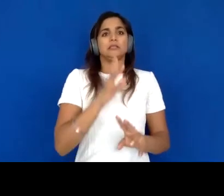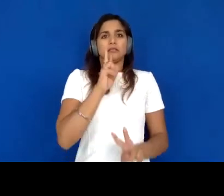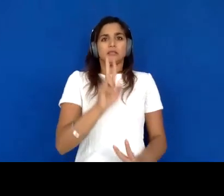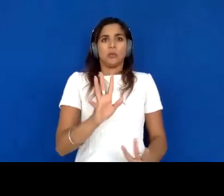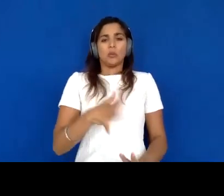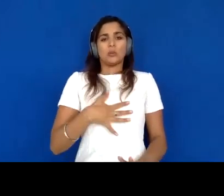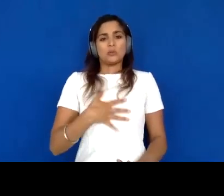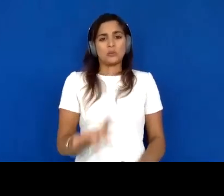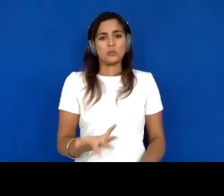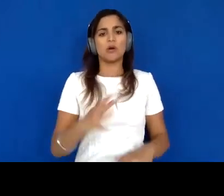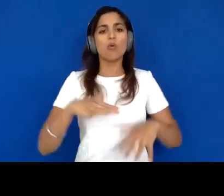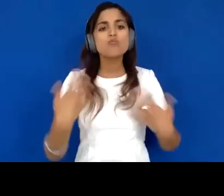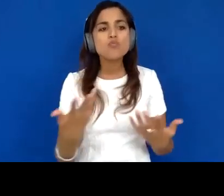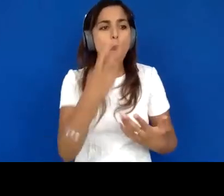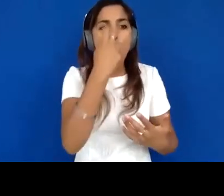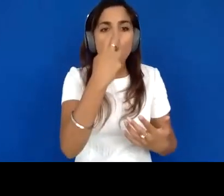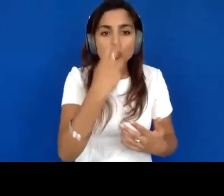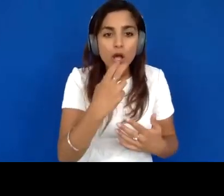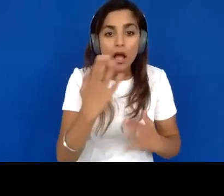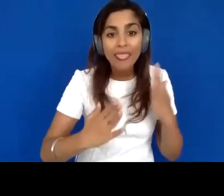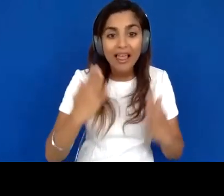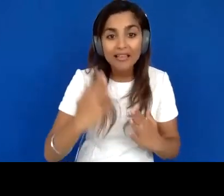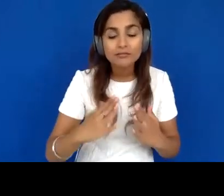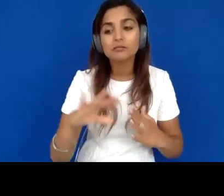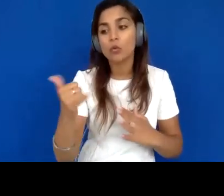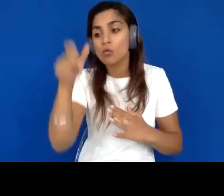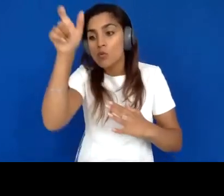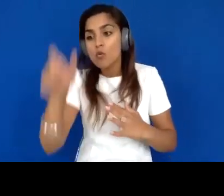and those with non heteronormative sexual identities there is also the much